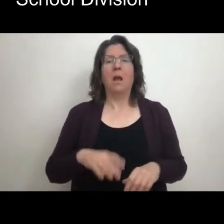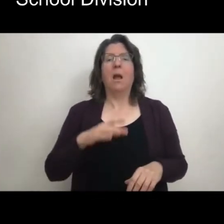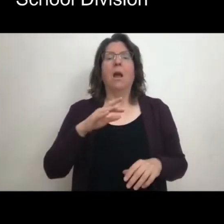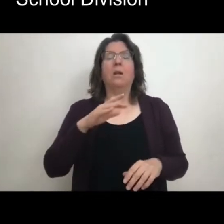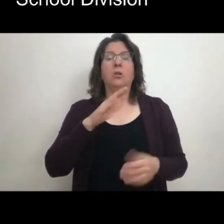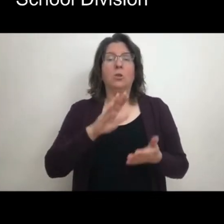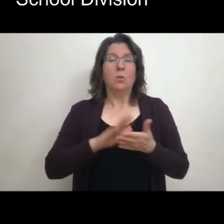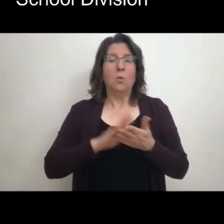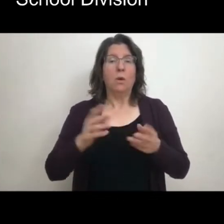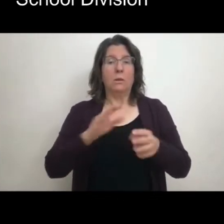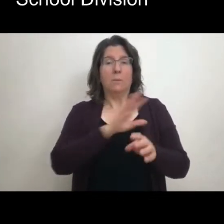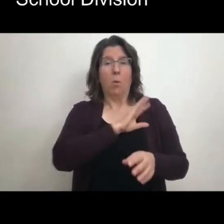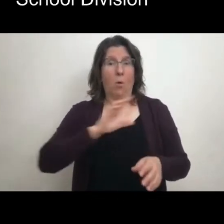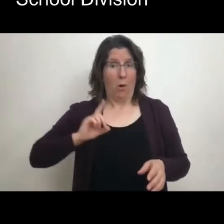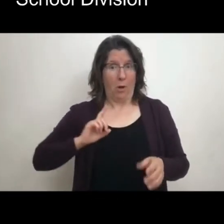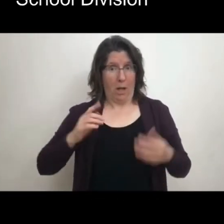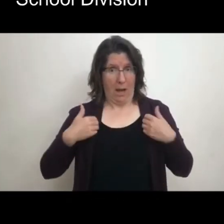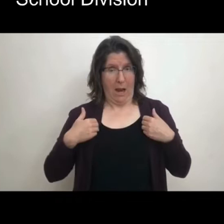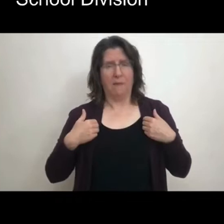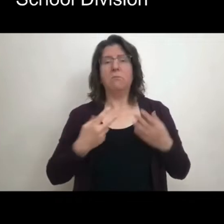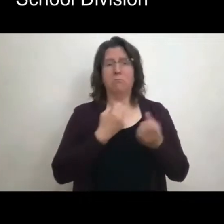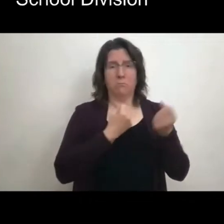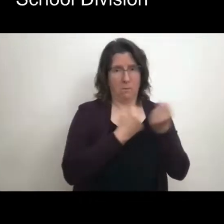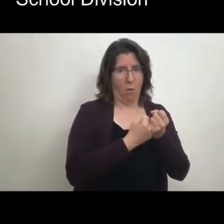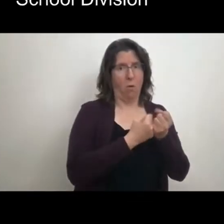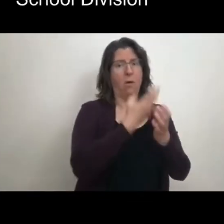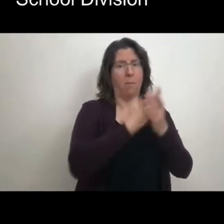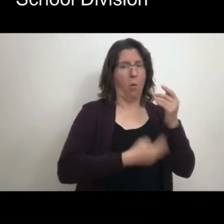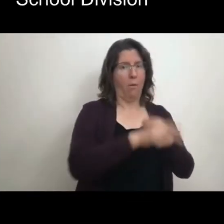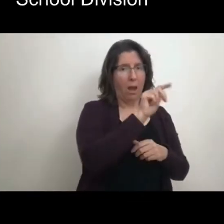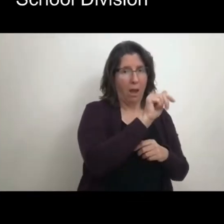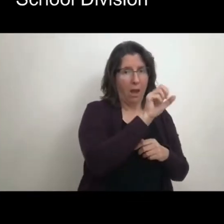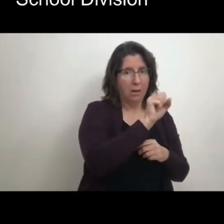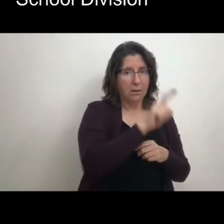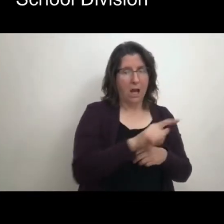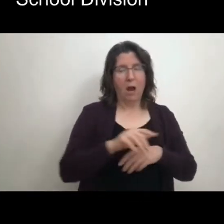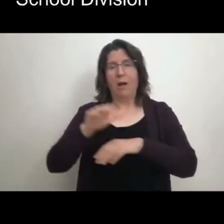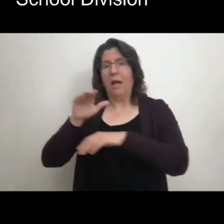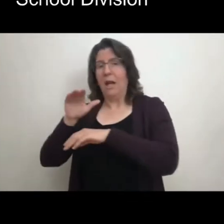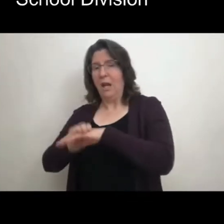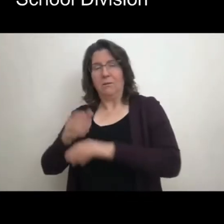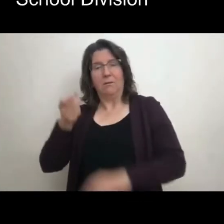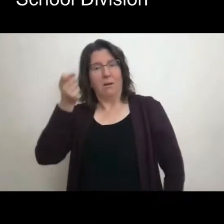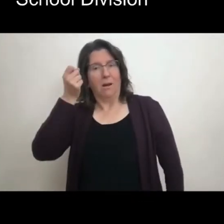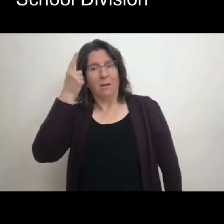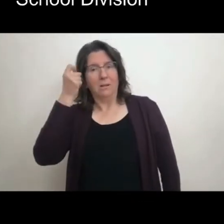School boards "on paper" supported both ASL and oral programming, but this "support"